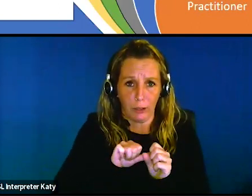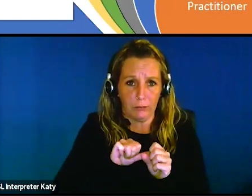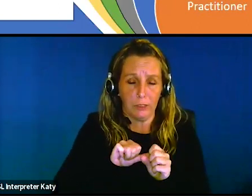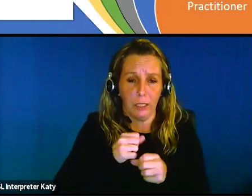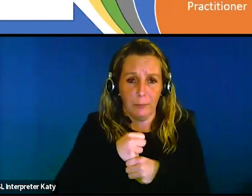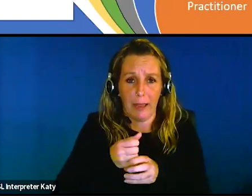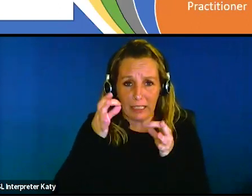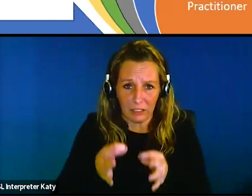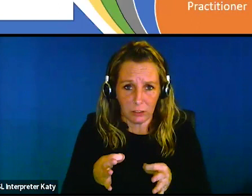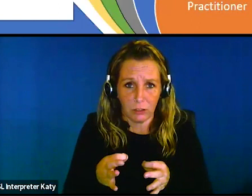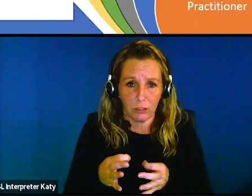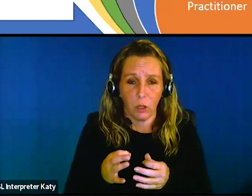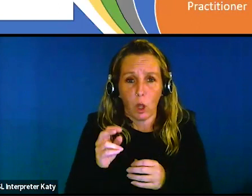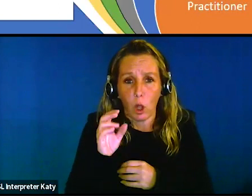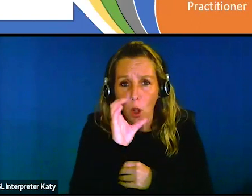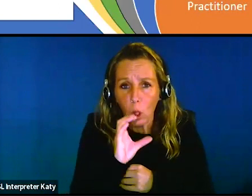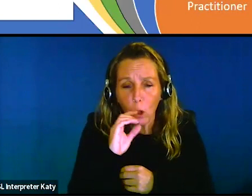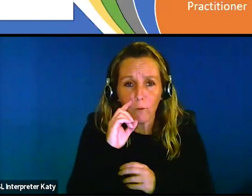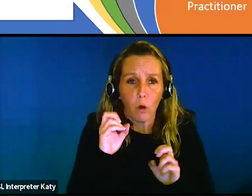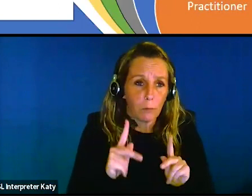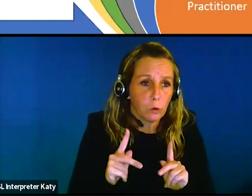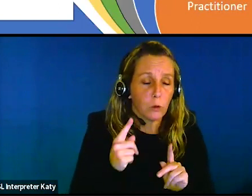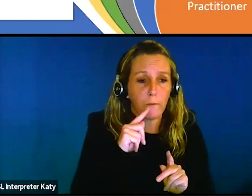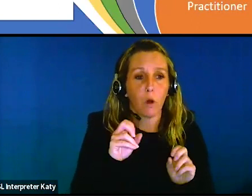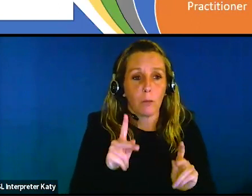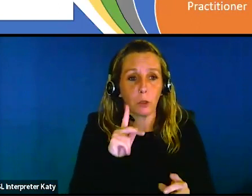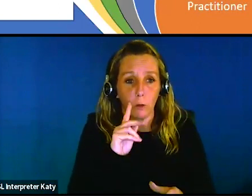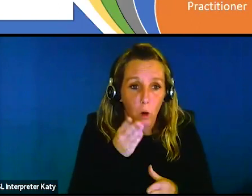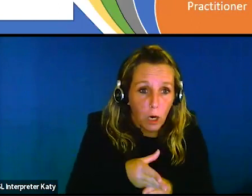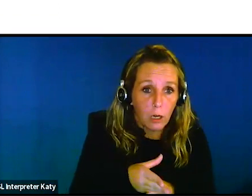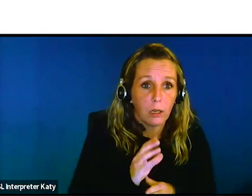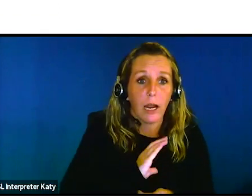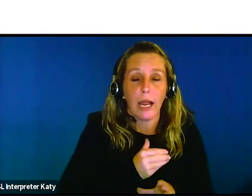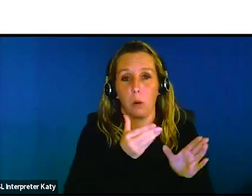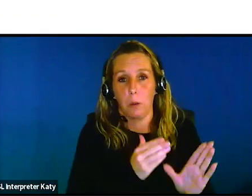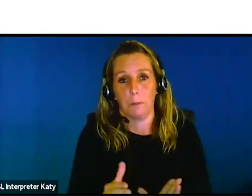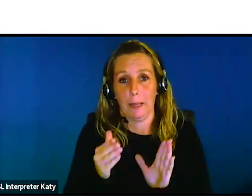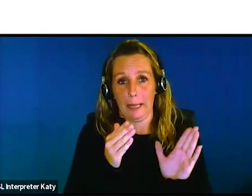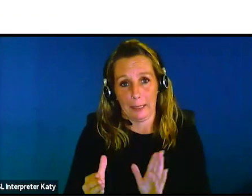for our interventions in planning next.